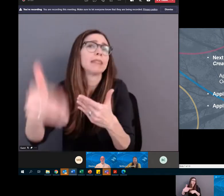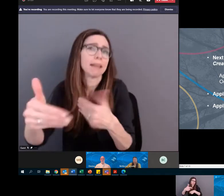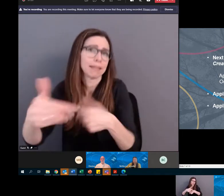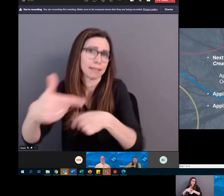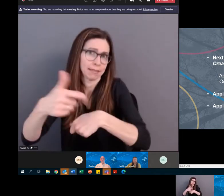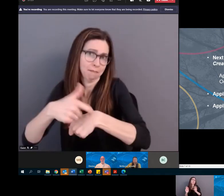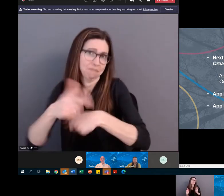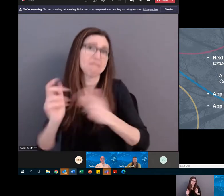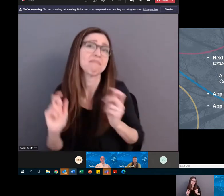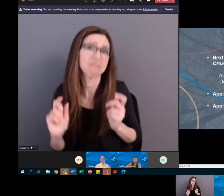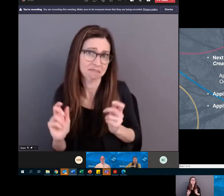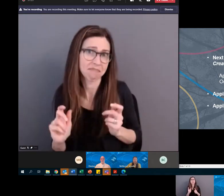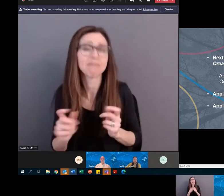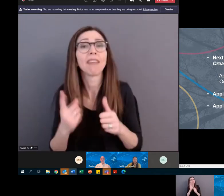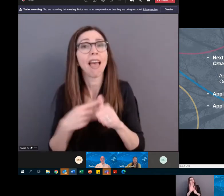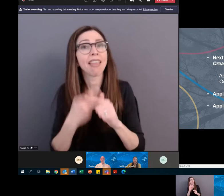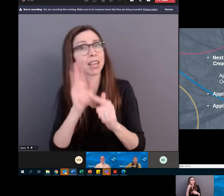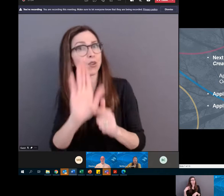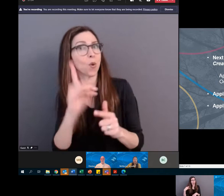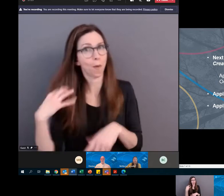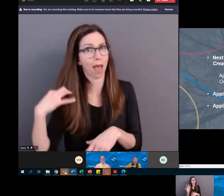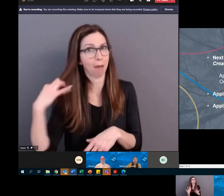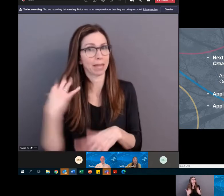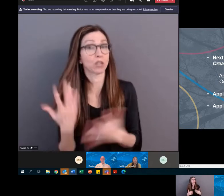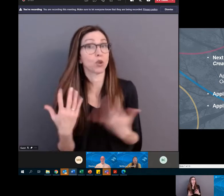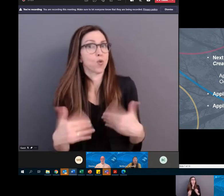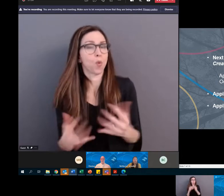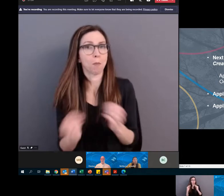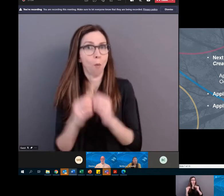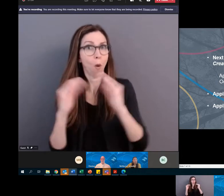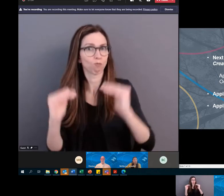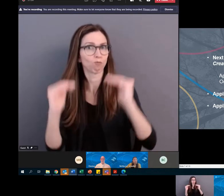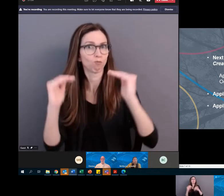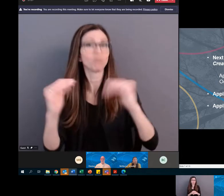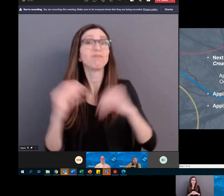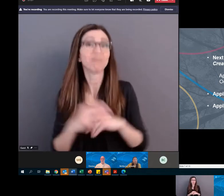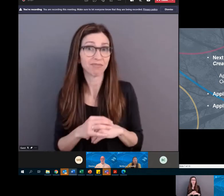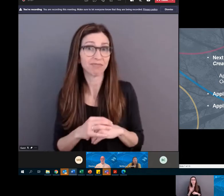application. You can choose to ask someone who has not read your